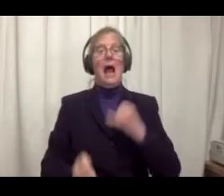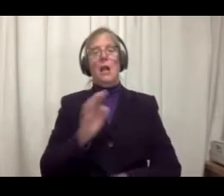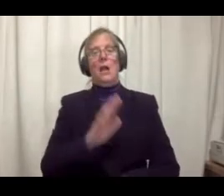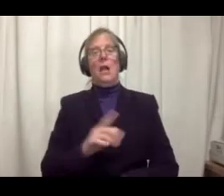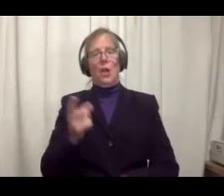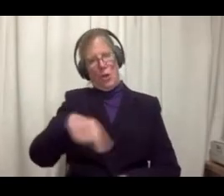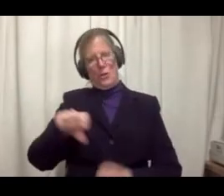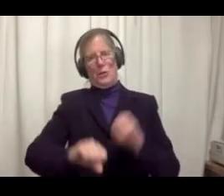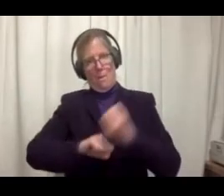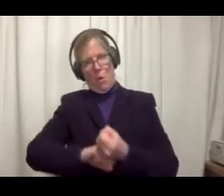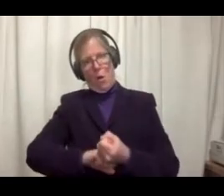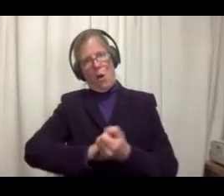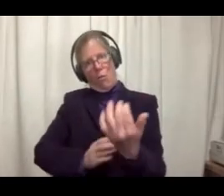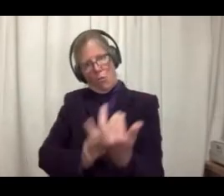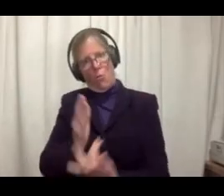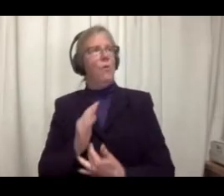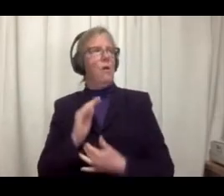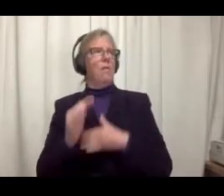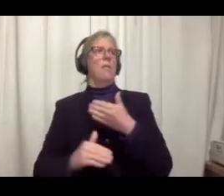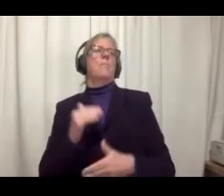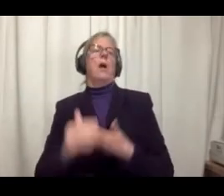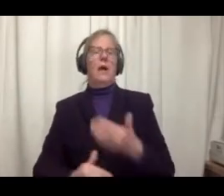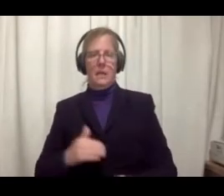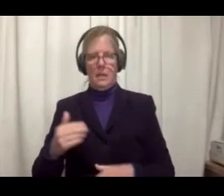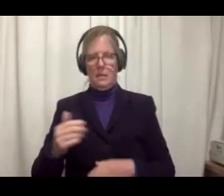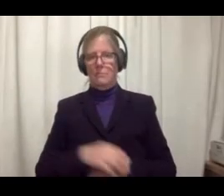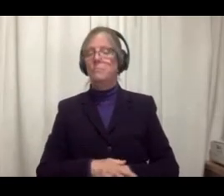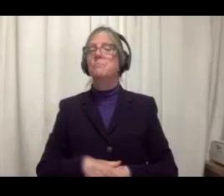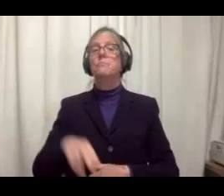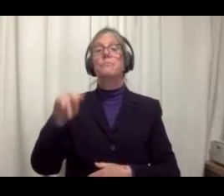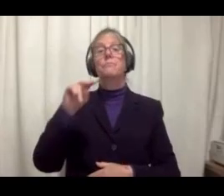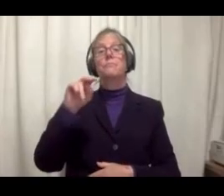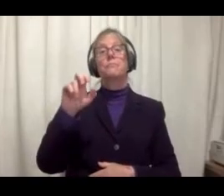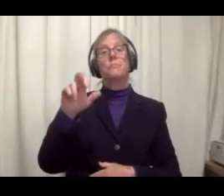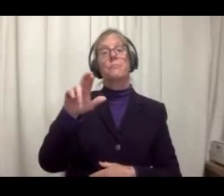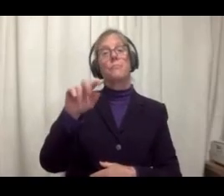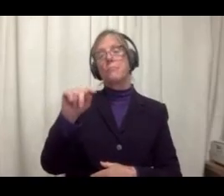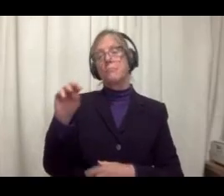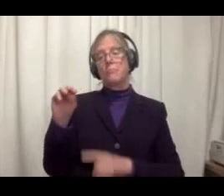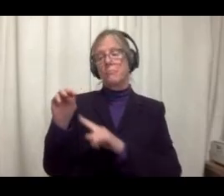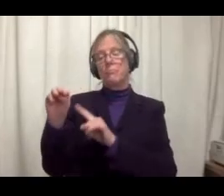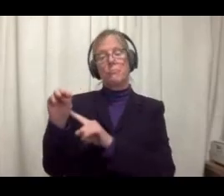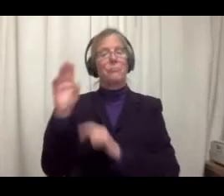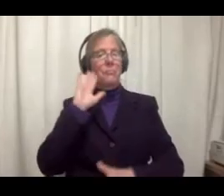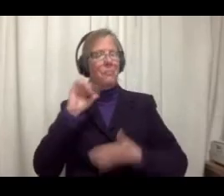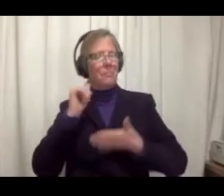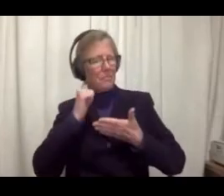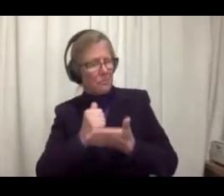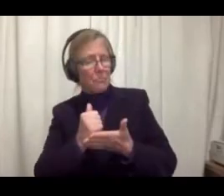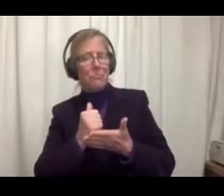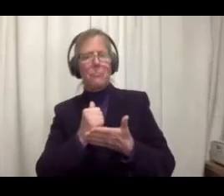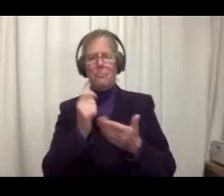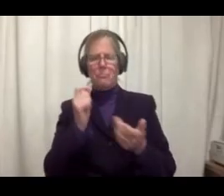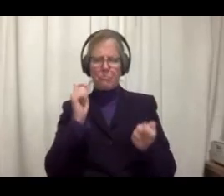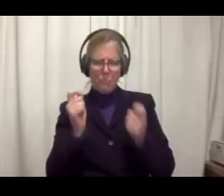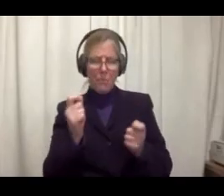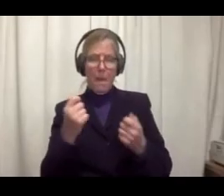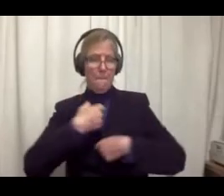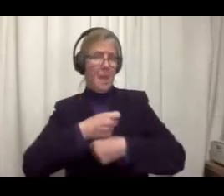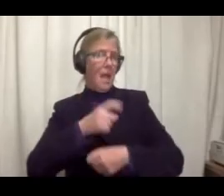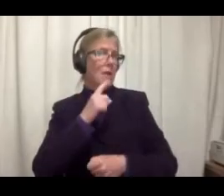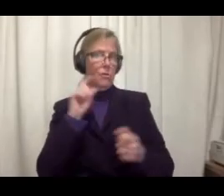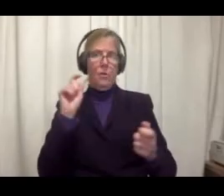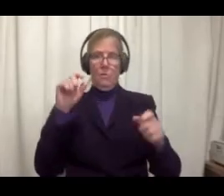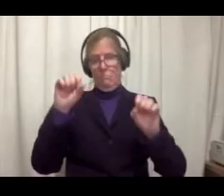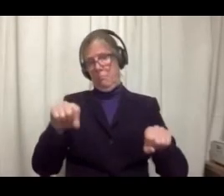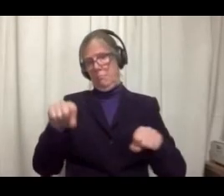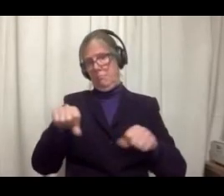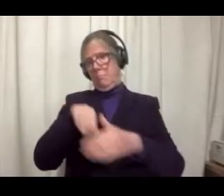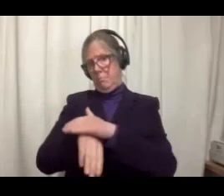the process. The NCRTM team is here to help with accessibility, product sharing, and dissemination